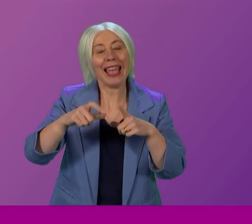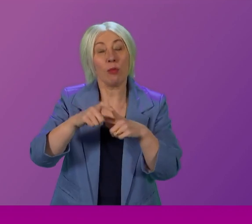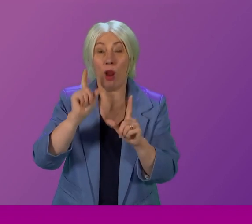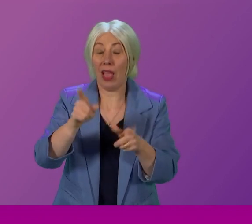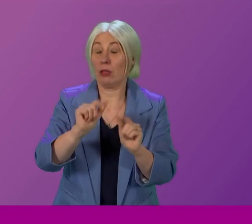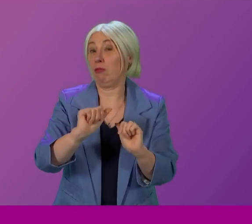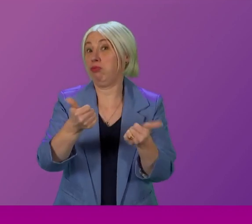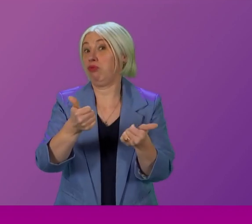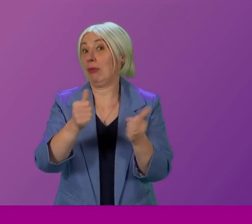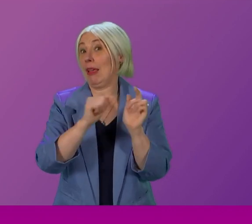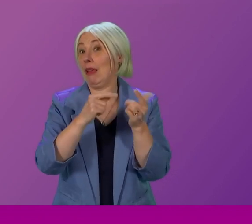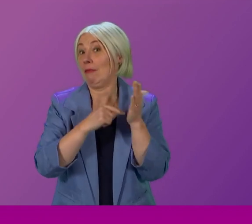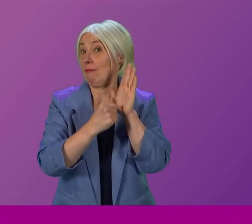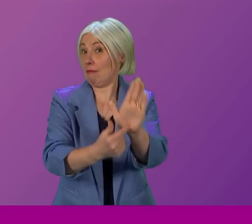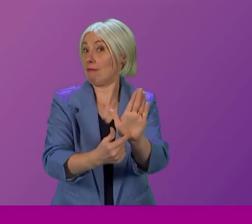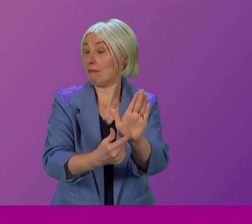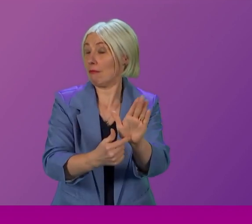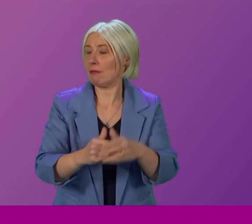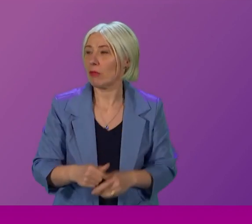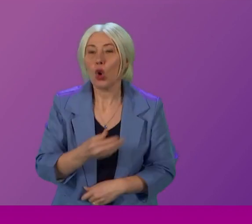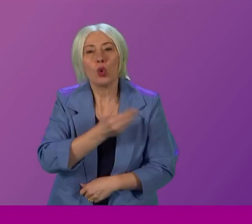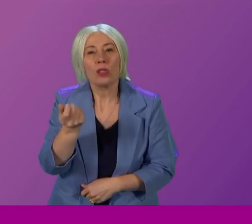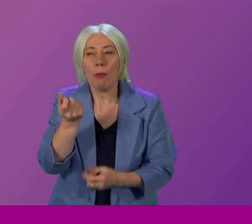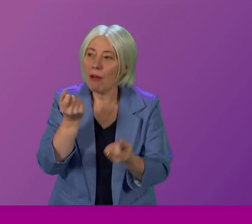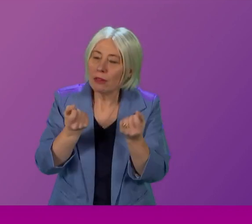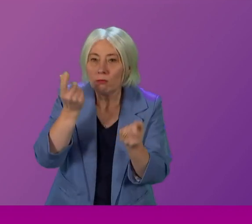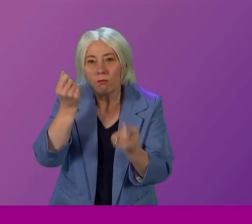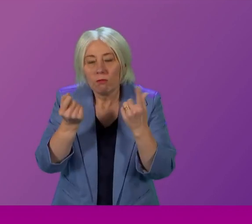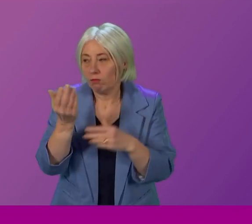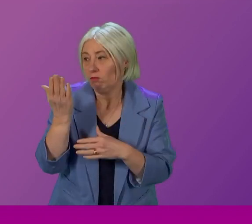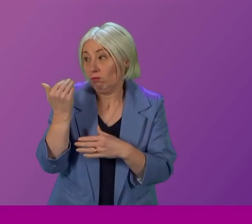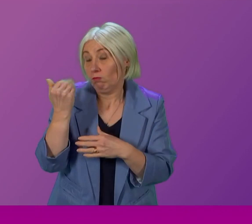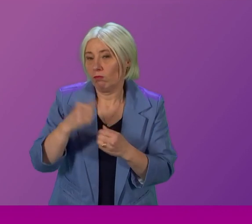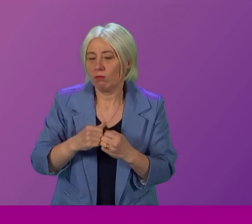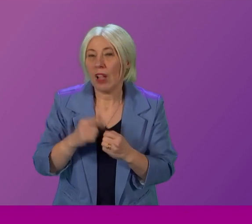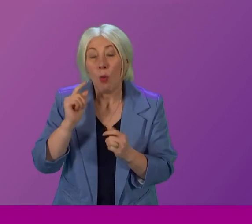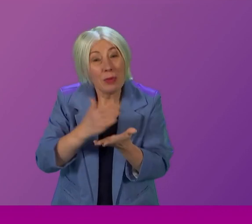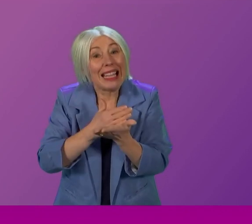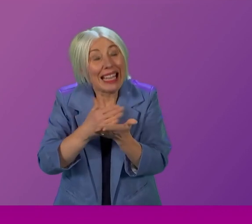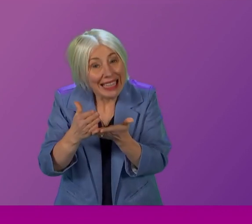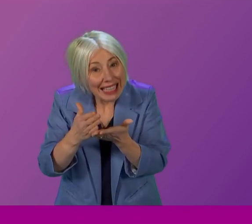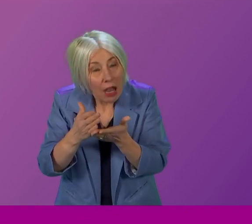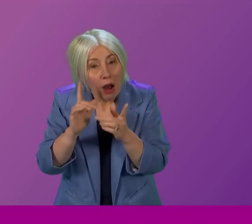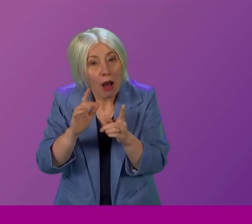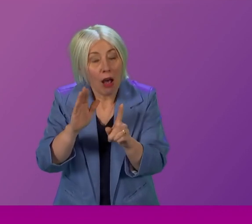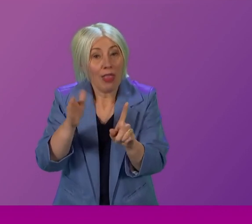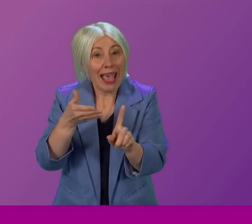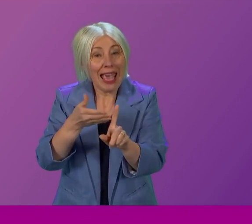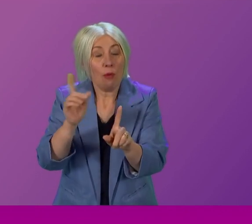example of that. In relation to the suggestion that we have heard in recent weeks that painted